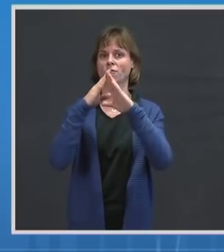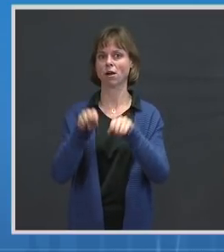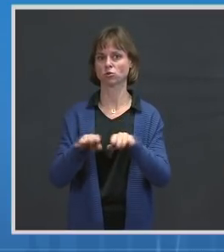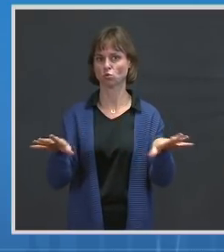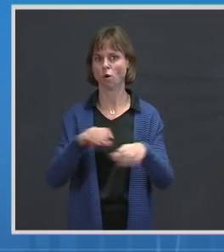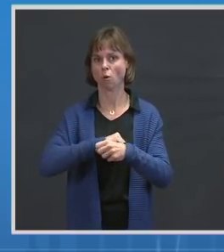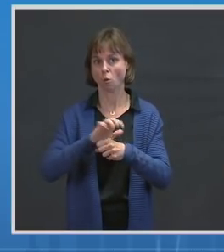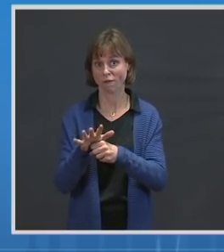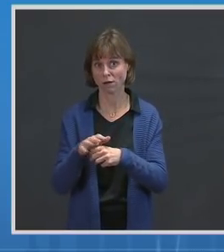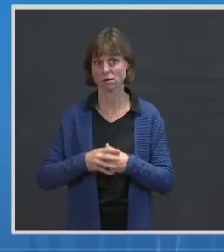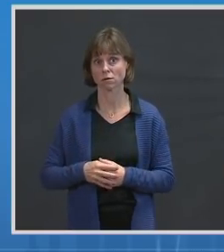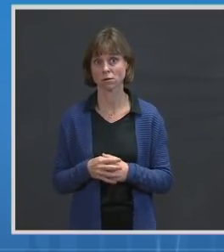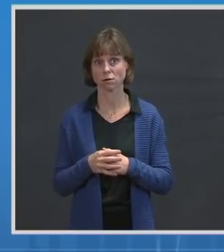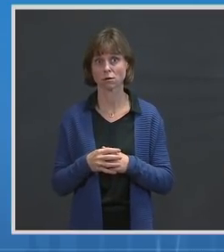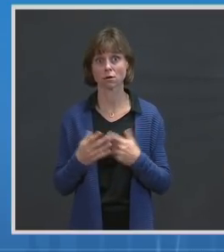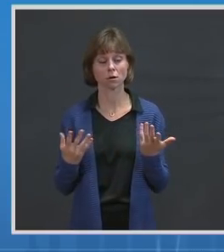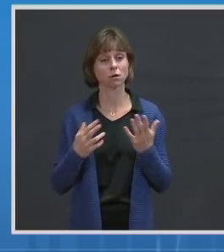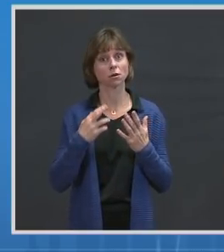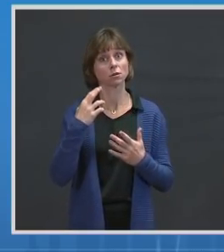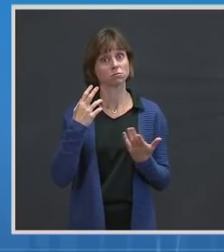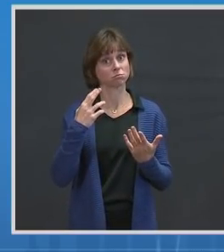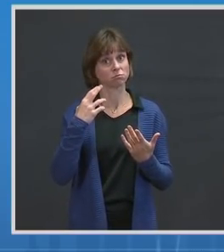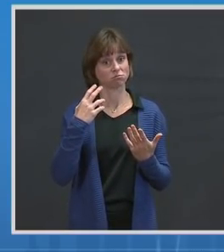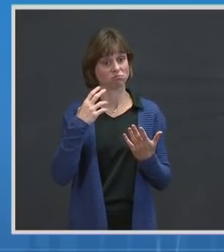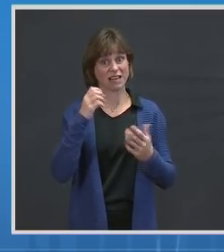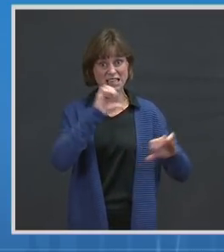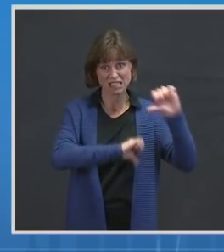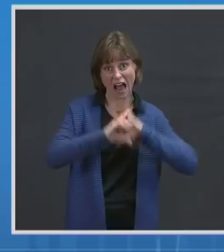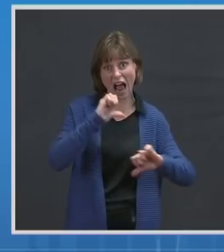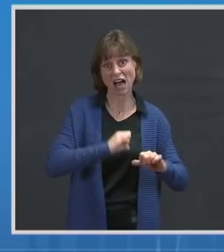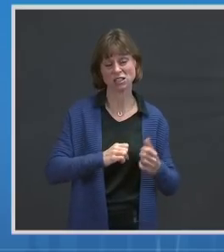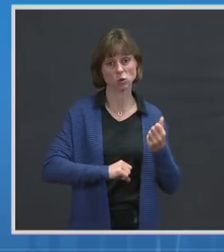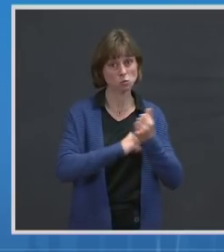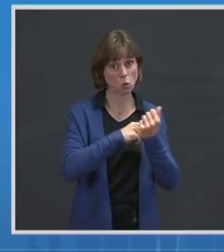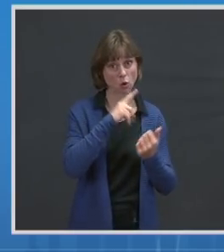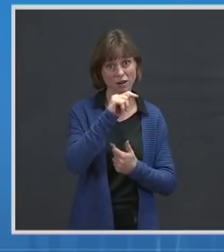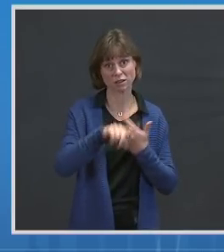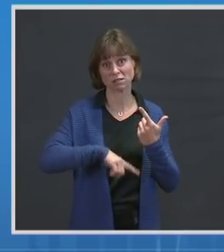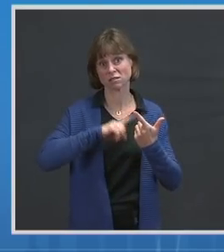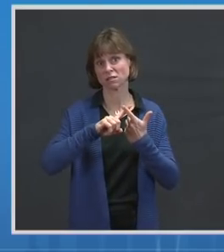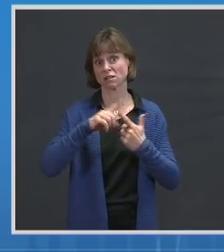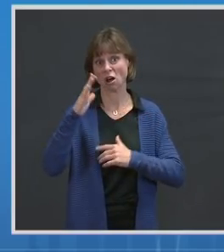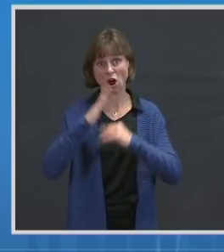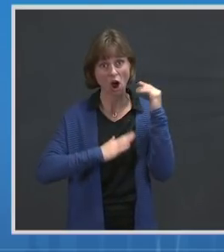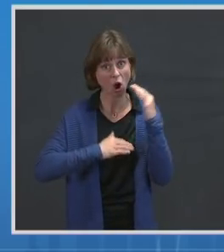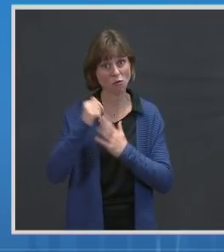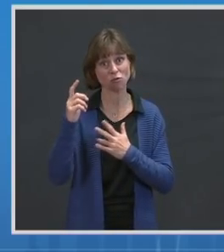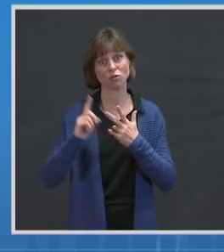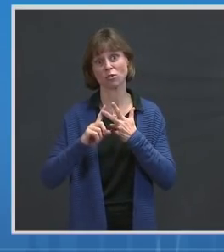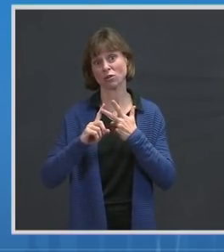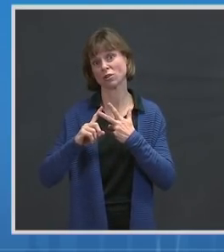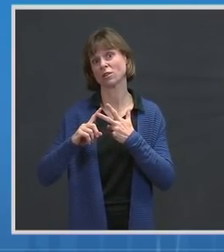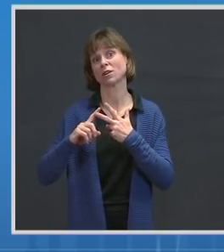For reasons supported by science, comfort, cost, and practicality, the CDC does not recommend routine